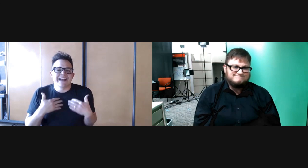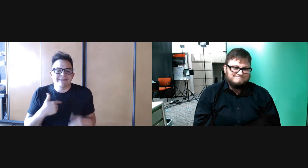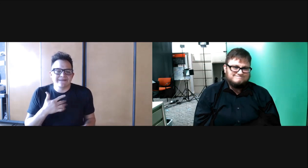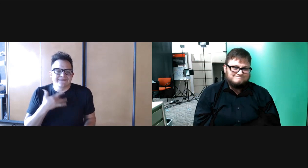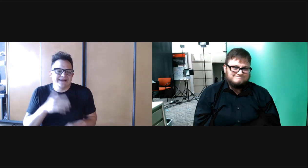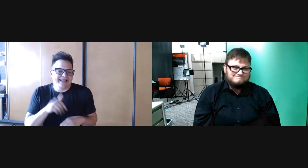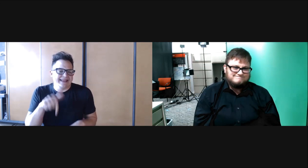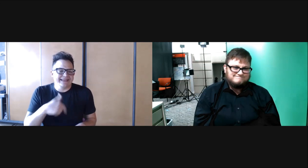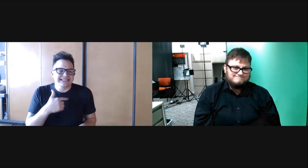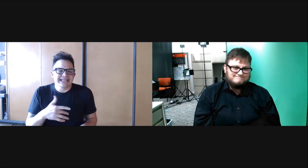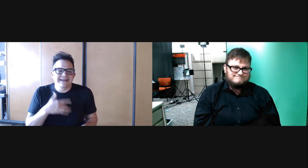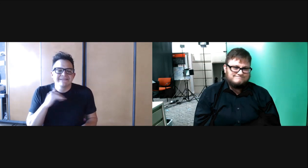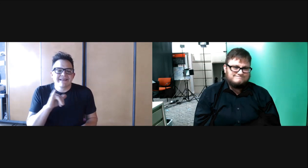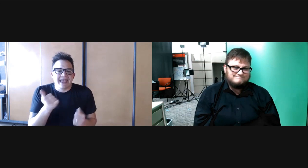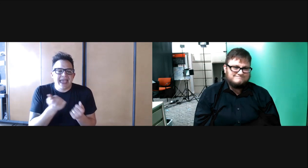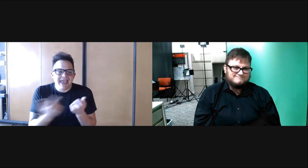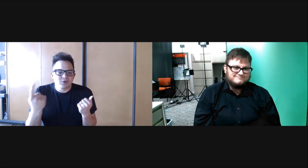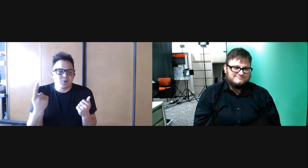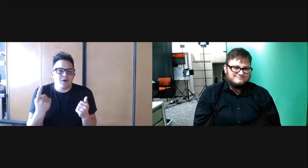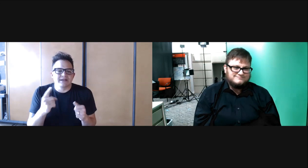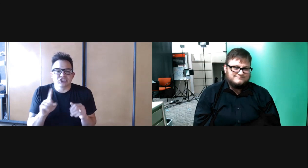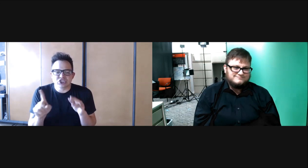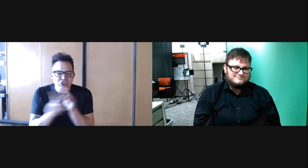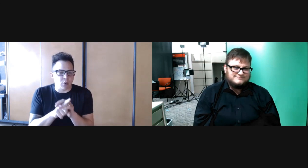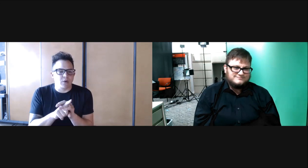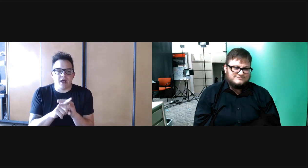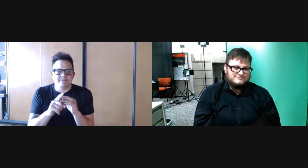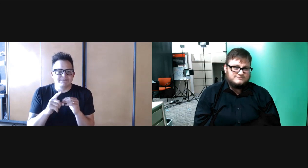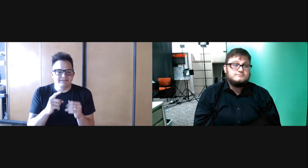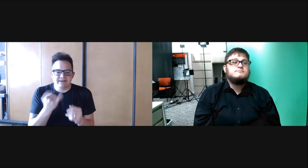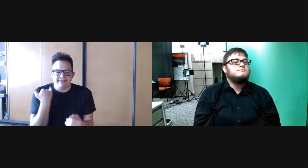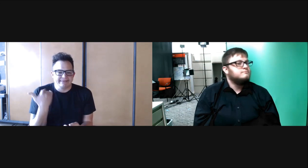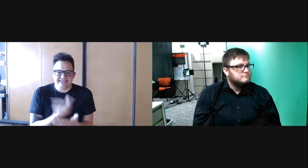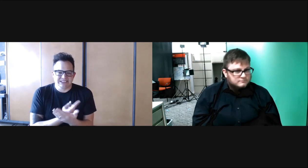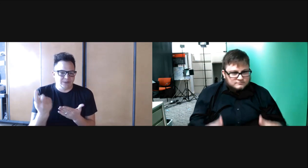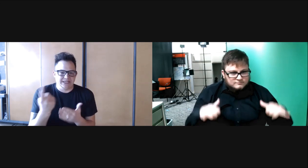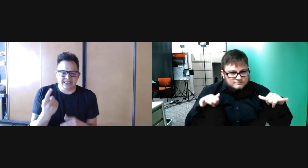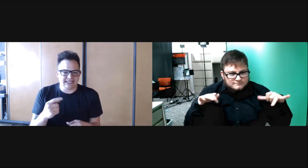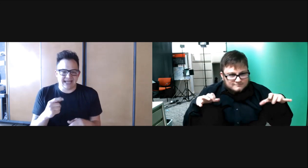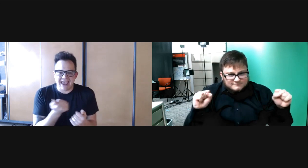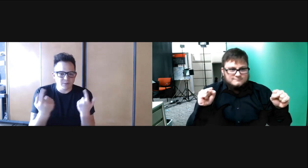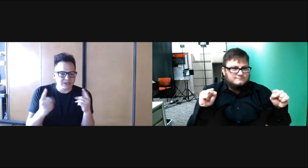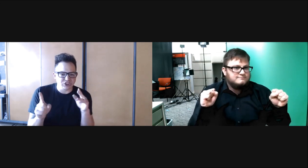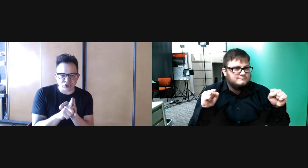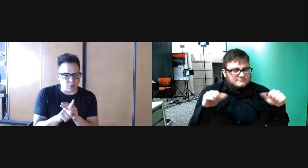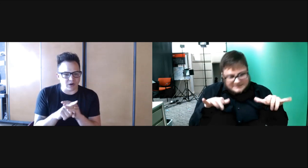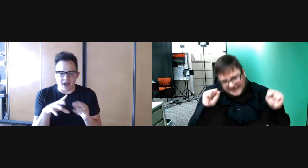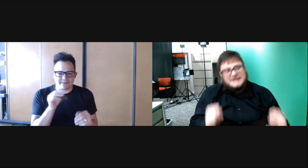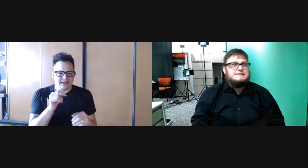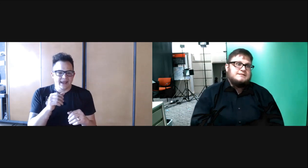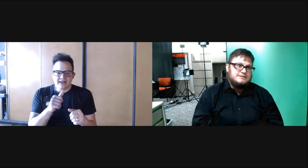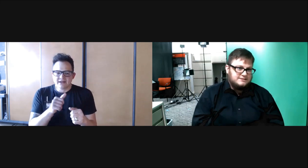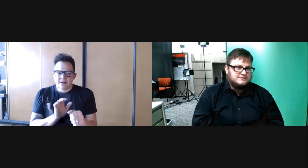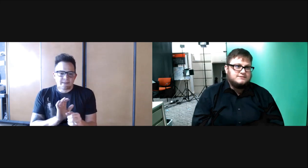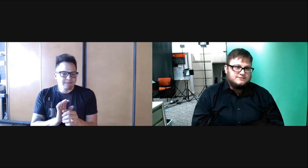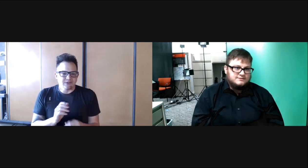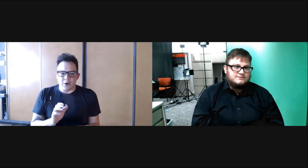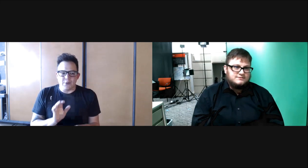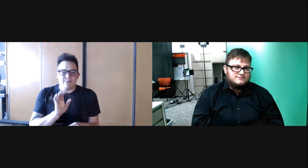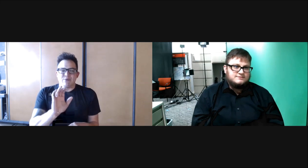That's a vibe I feel. I feel like everyone showed up this past week and propelled me